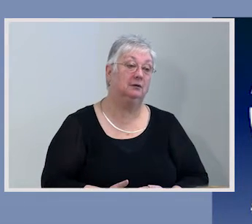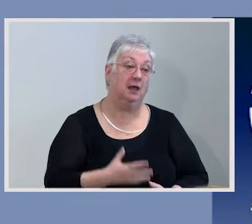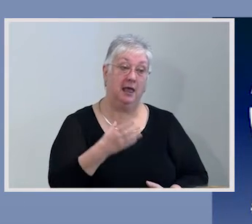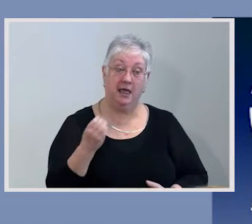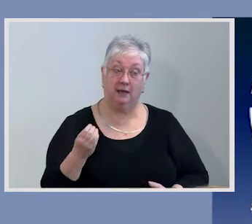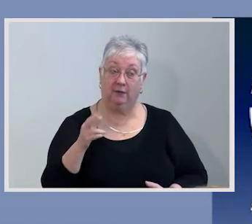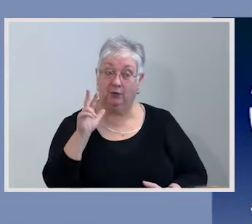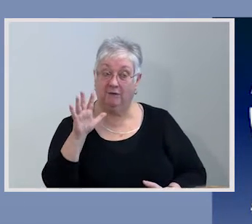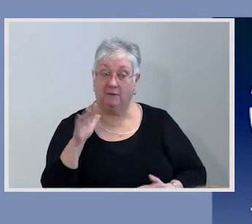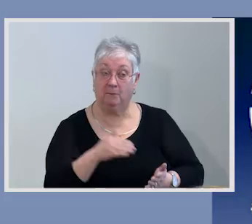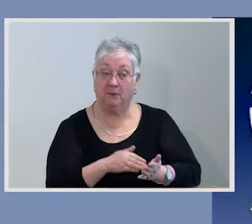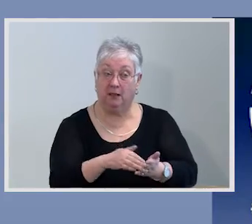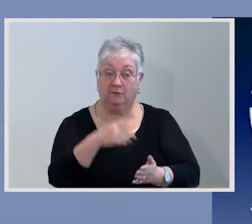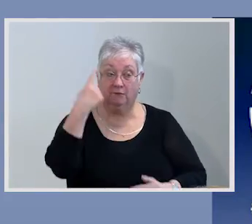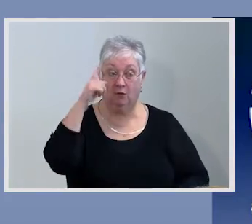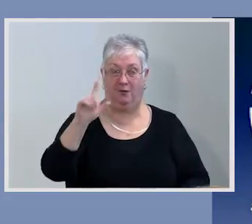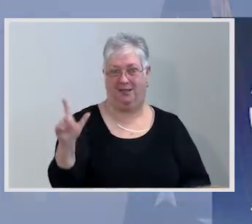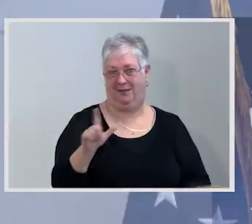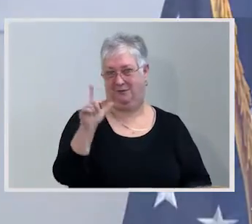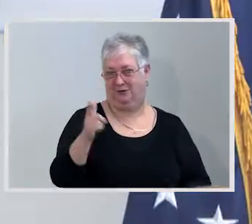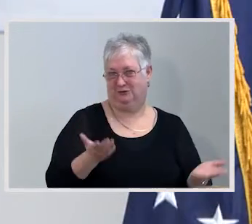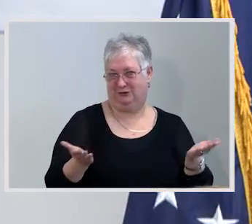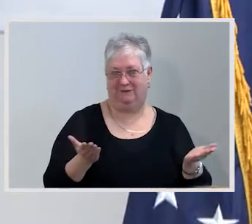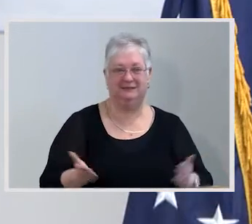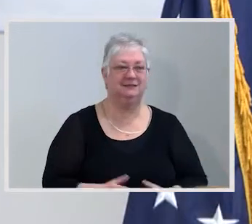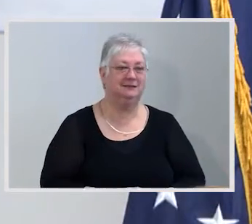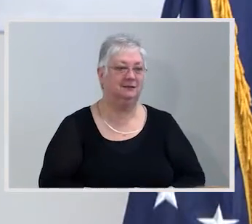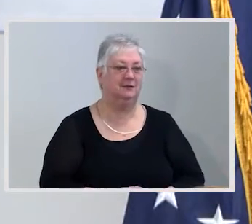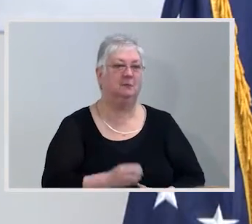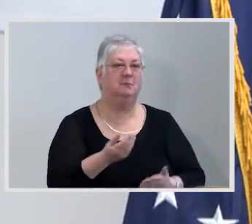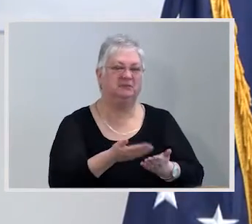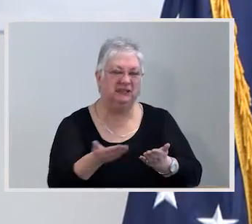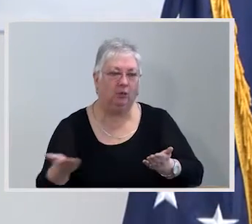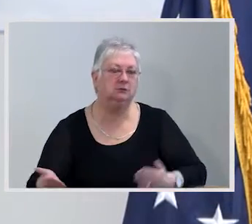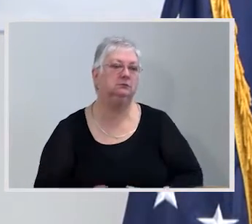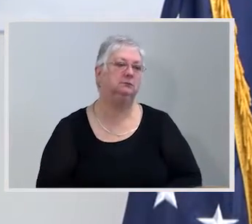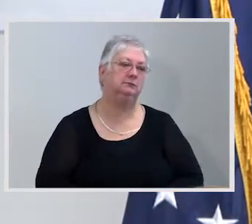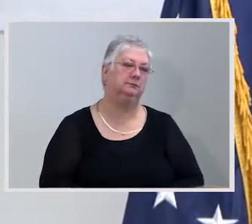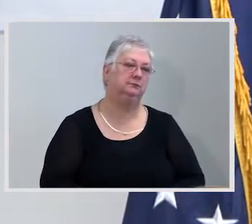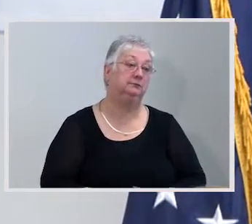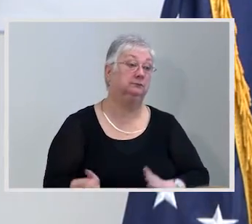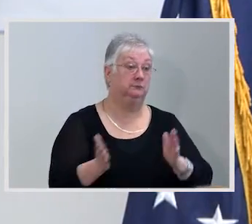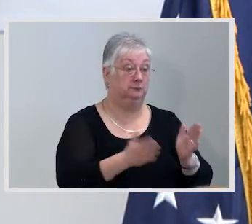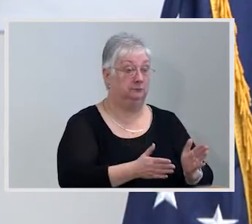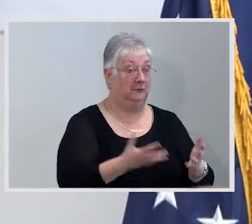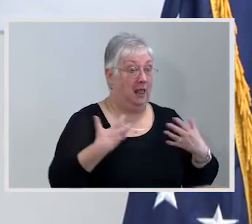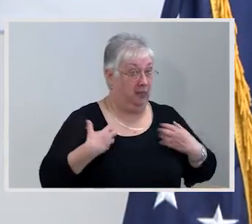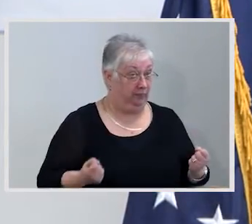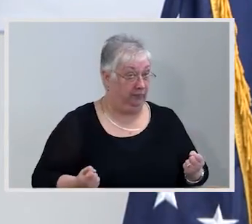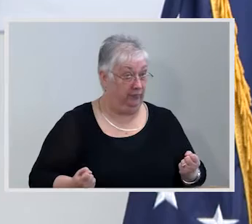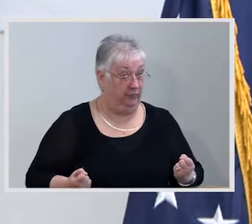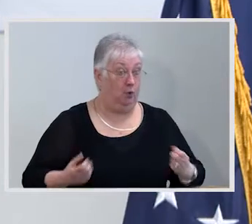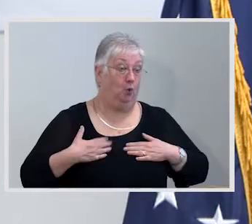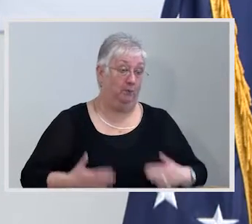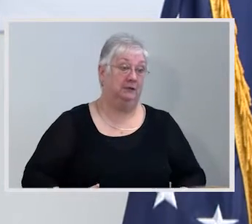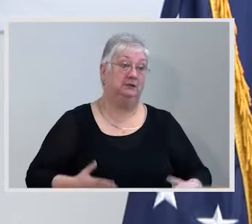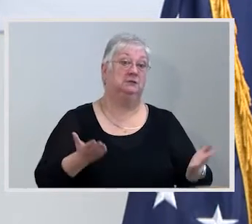AND MATERIALS. NEXT IS HEALTH AND HUMAN SERVICES. THIS IS AN AREA WHERE AS WE